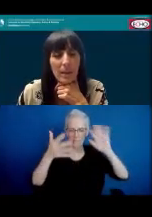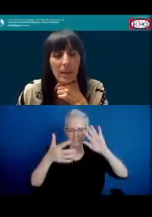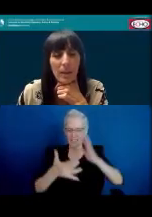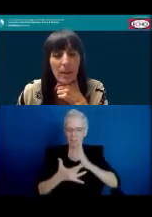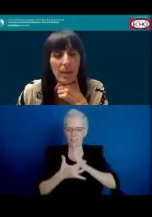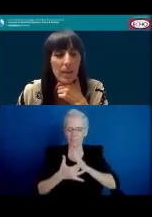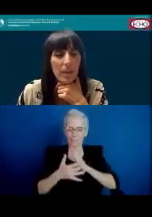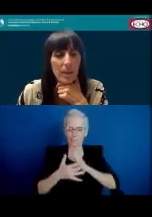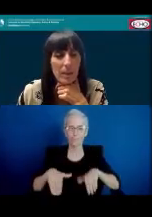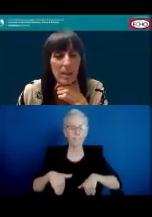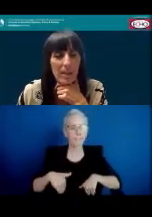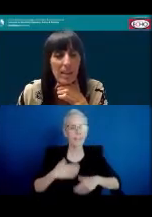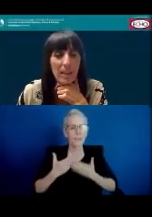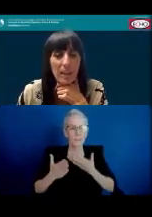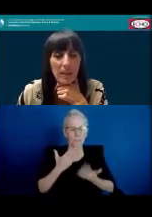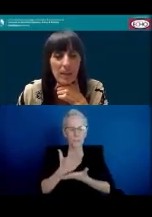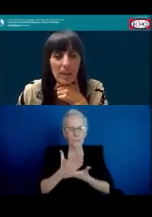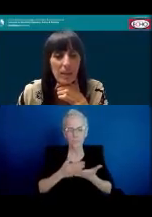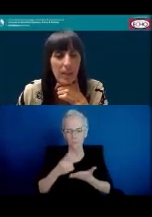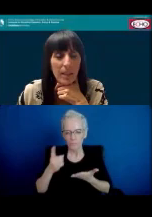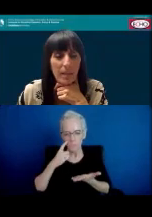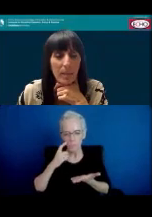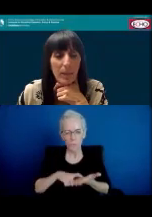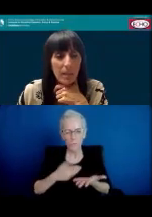that you guys noticed in there. I know you guys have put some